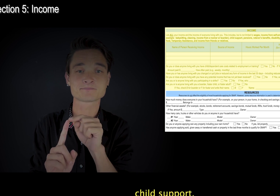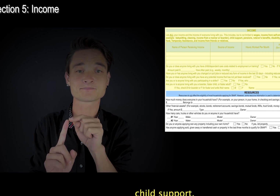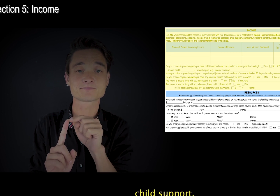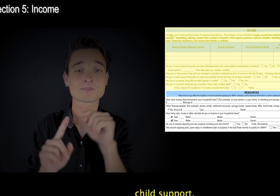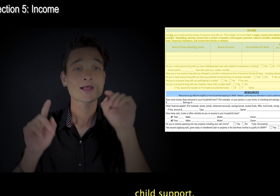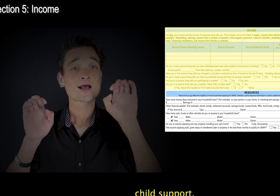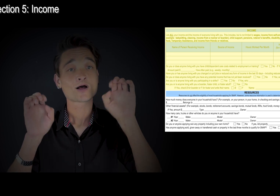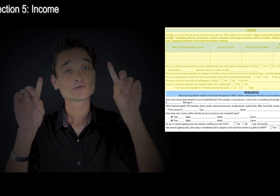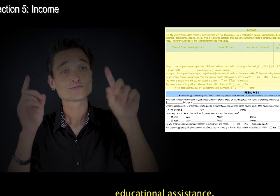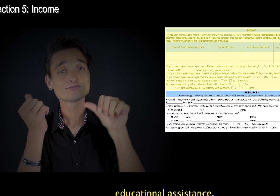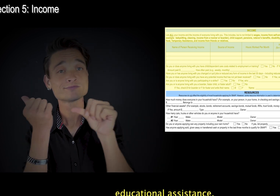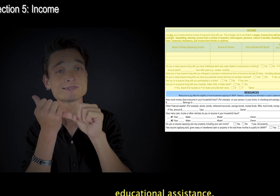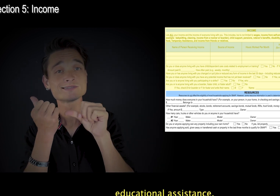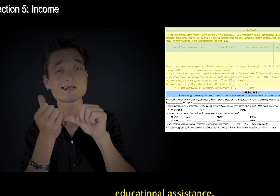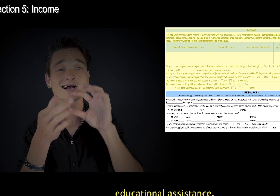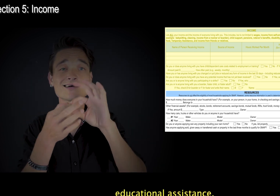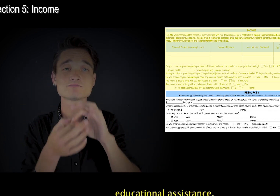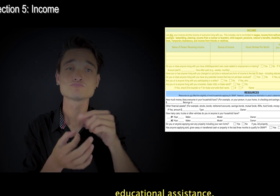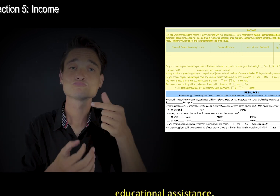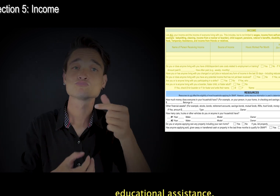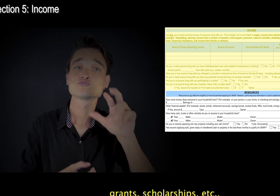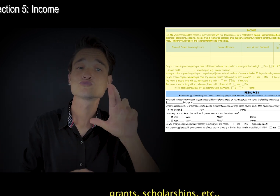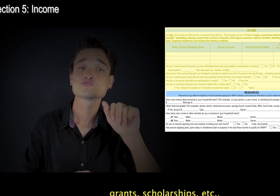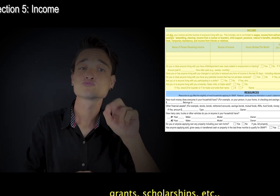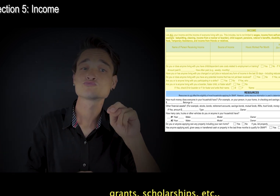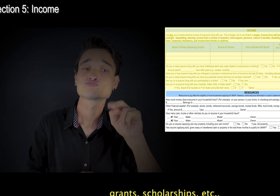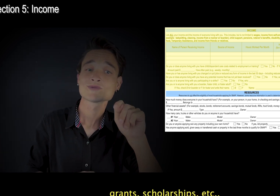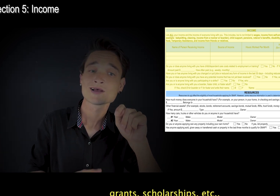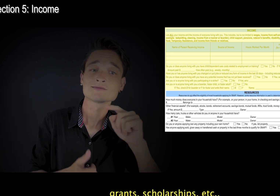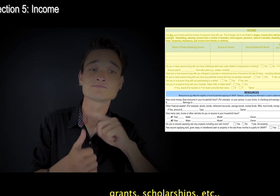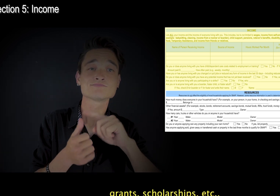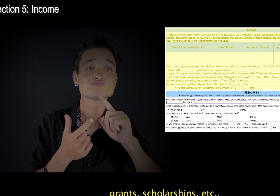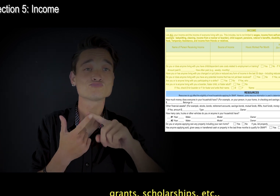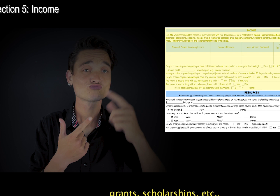child support, educational assistance, grants, scholarships, etc.,